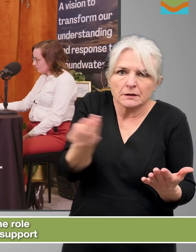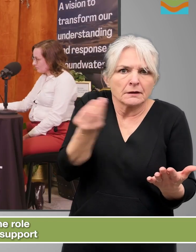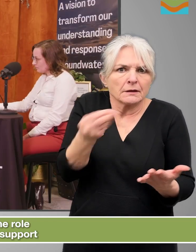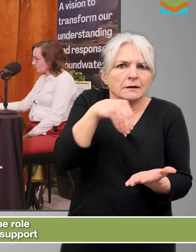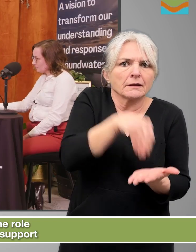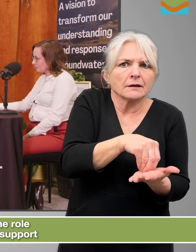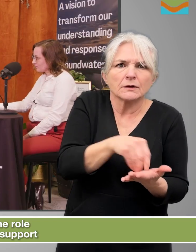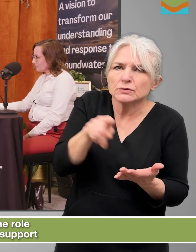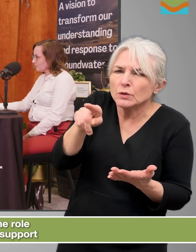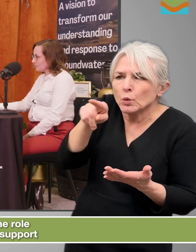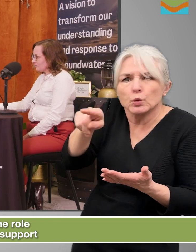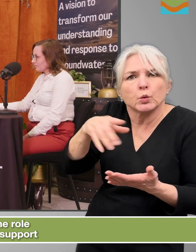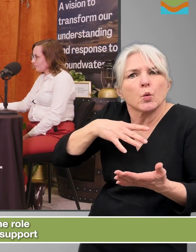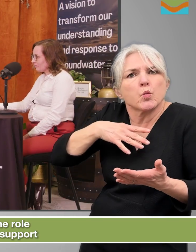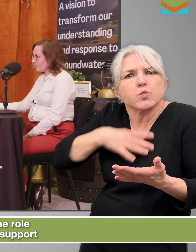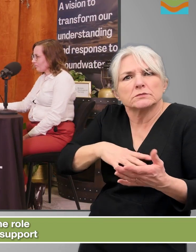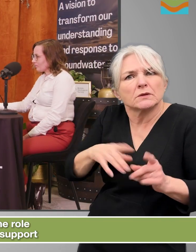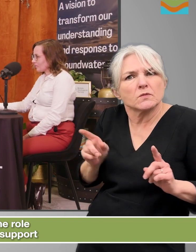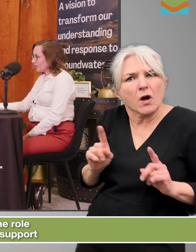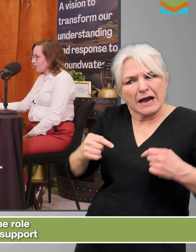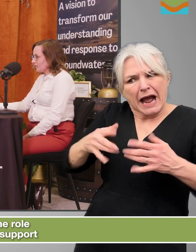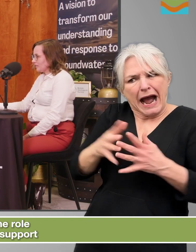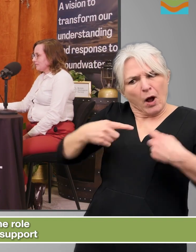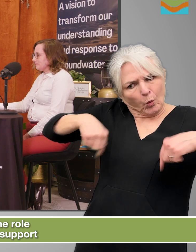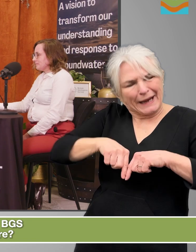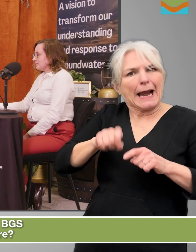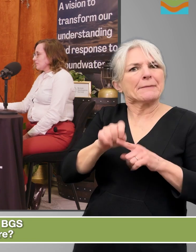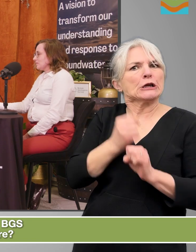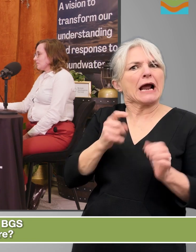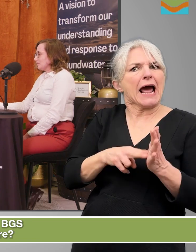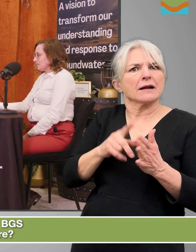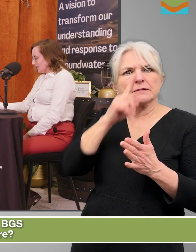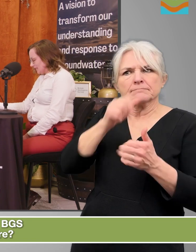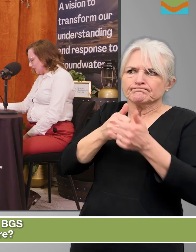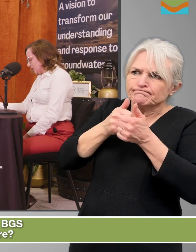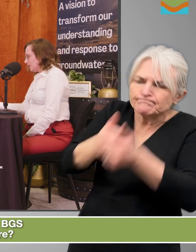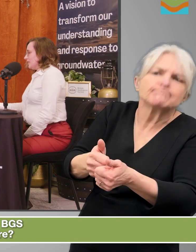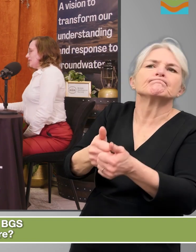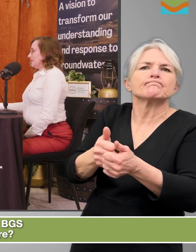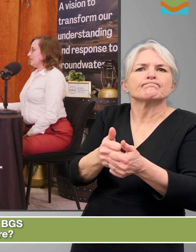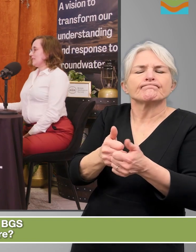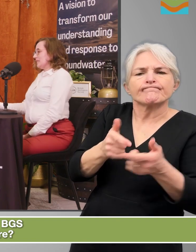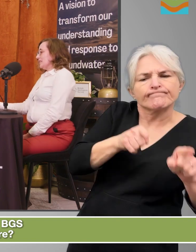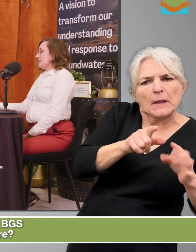what are kind of things that the role that PGN can play to hopefully support some of the arguments that BGS and Holger are making here?